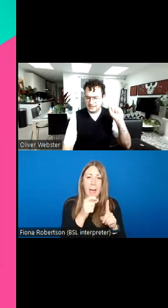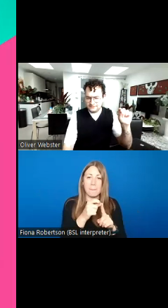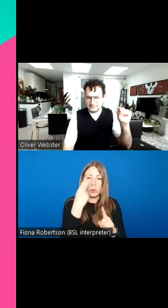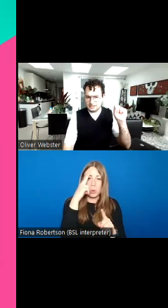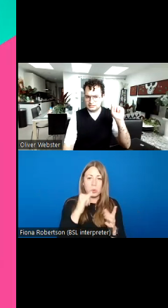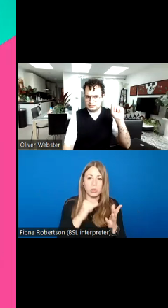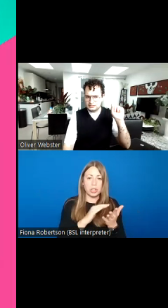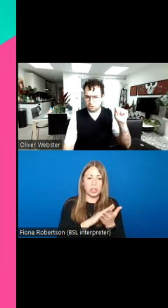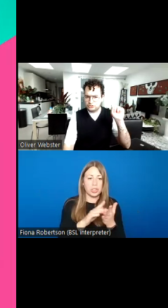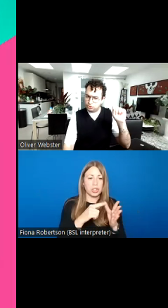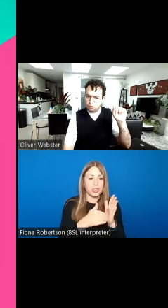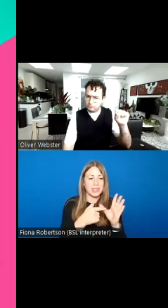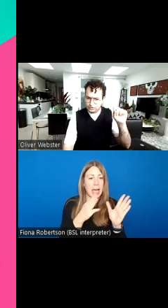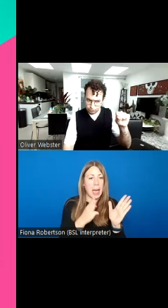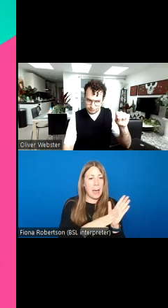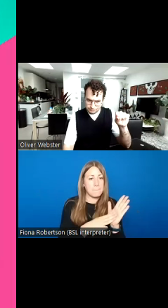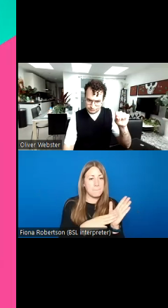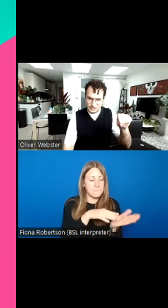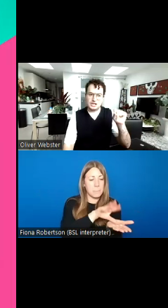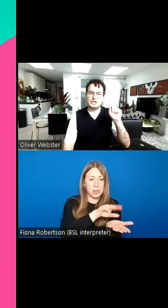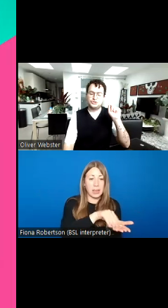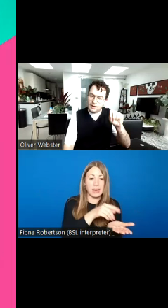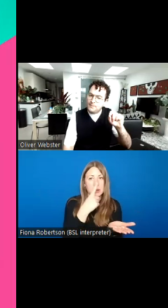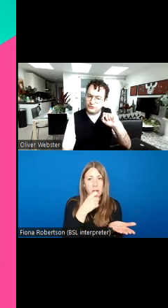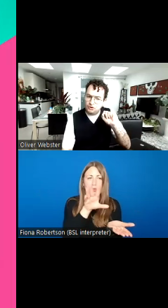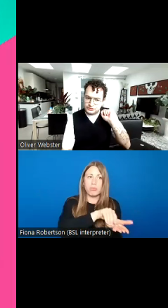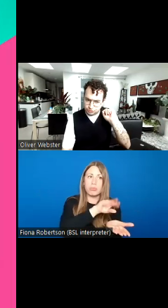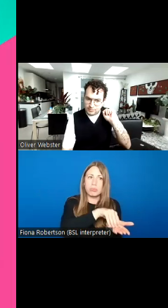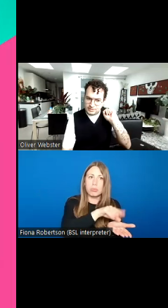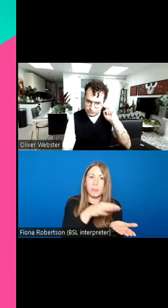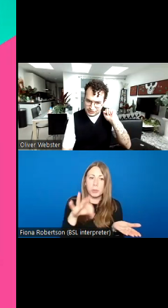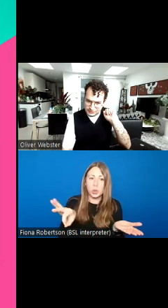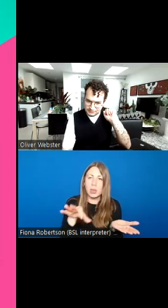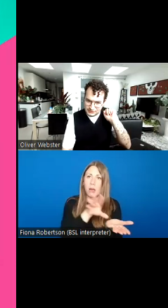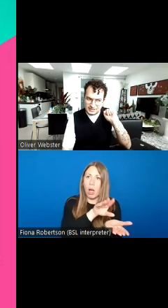If it's a song that's not well known, you might be better off describing the music.